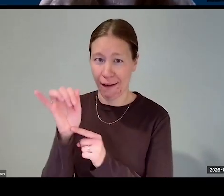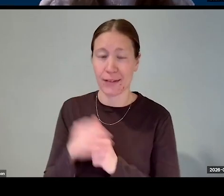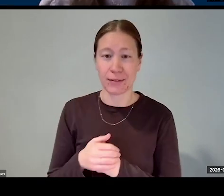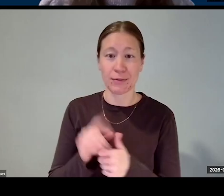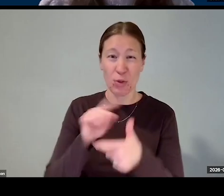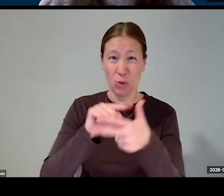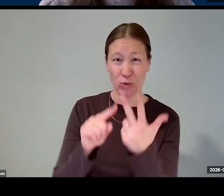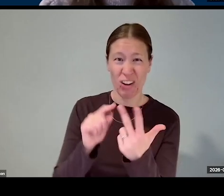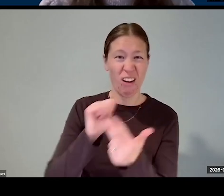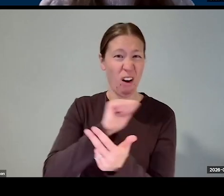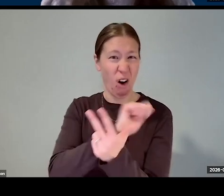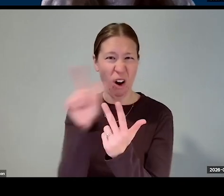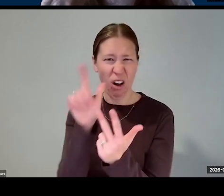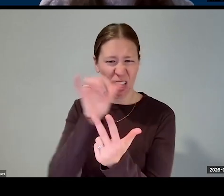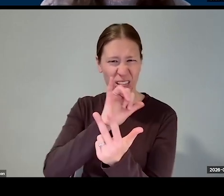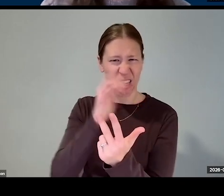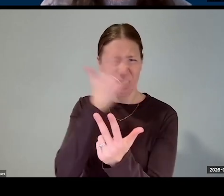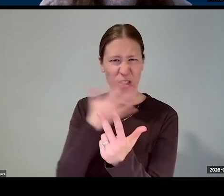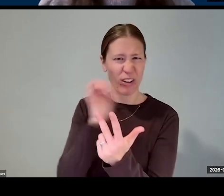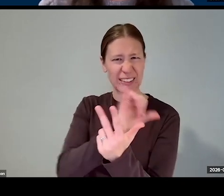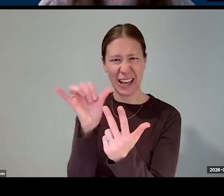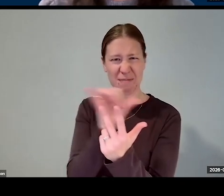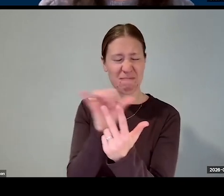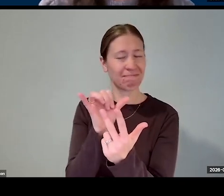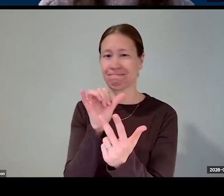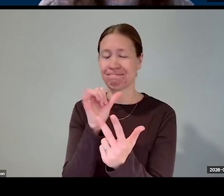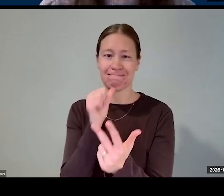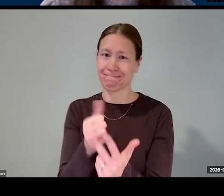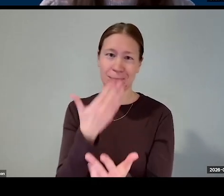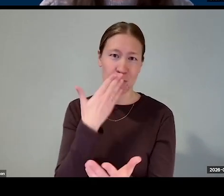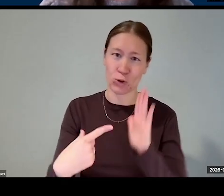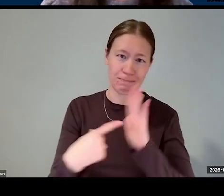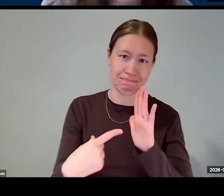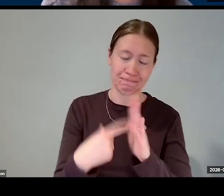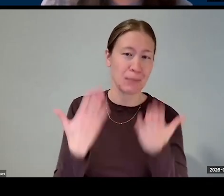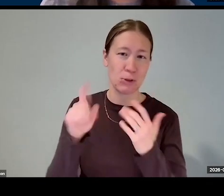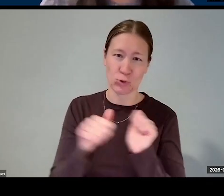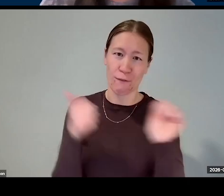If they all look identical, that's not a good sign. I probably shouldn't use that font.